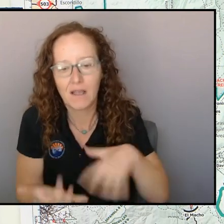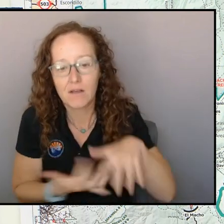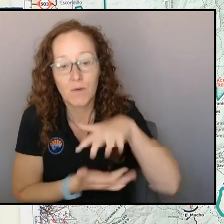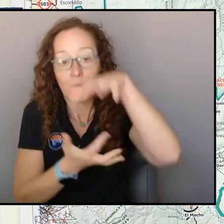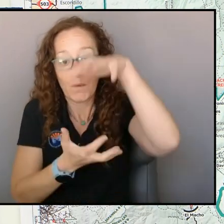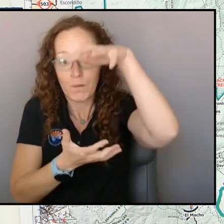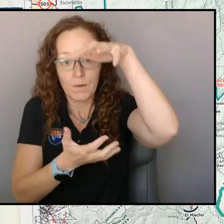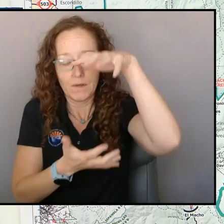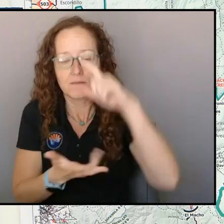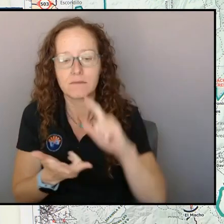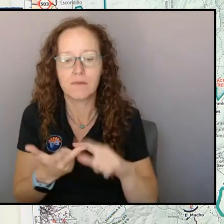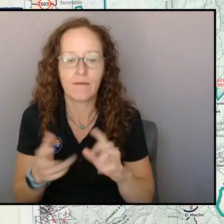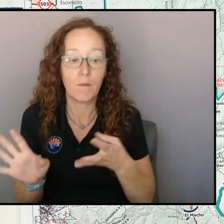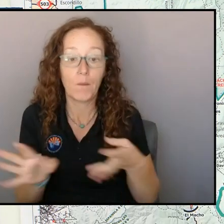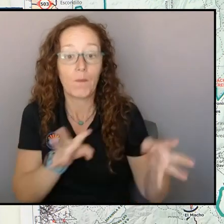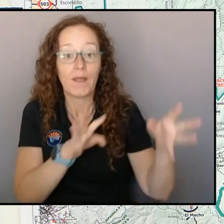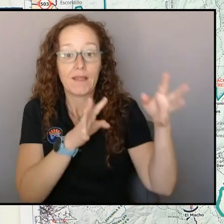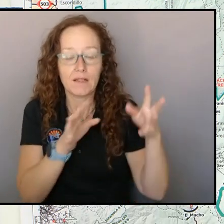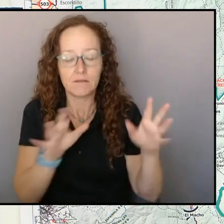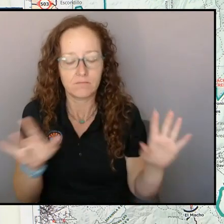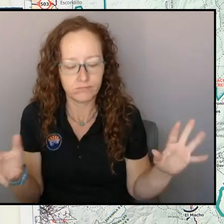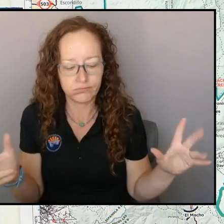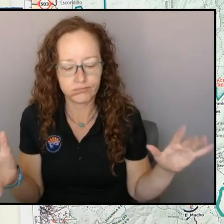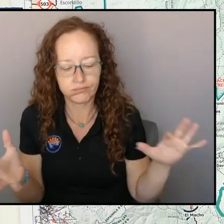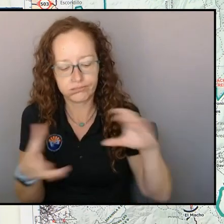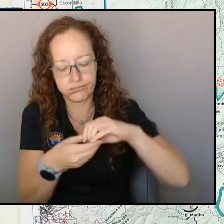organize and those storms kind of get get up and grow up